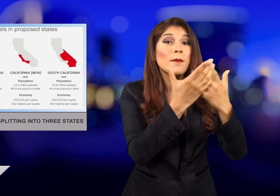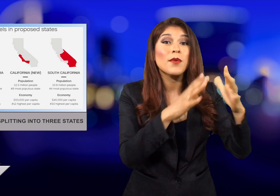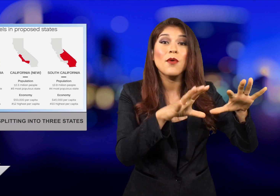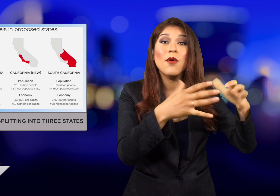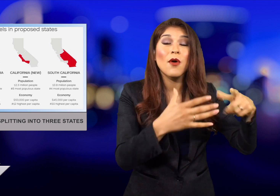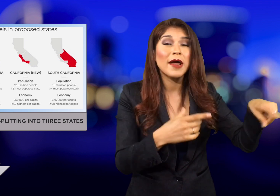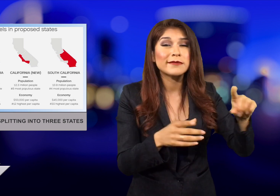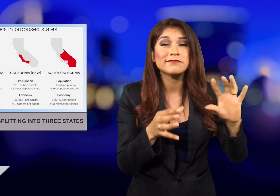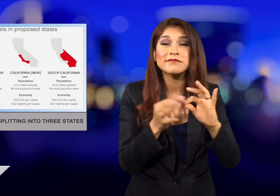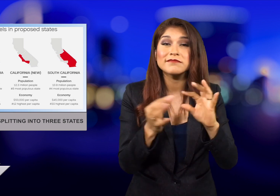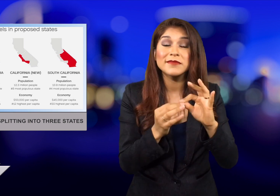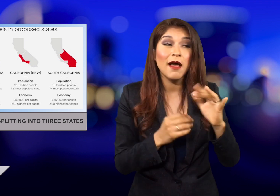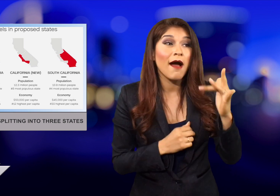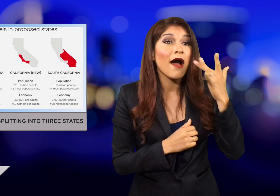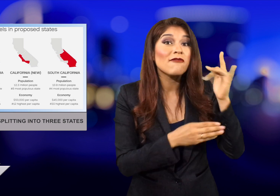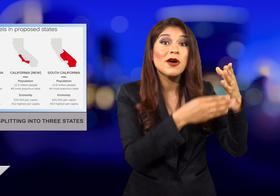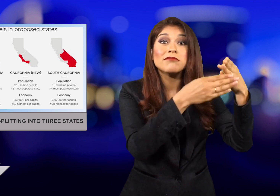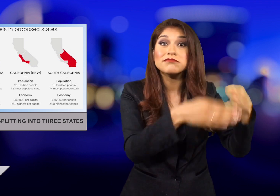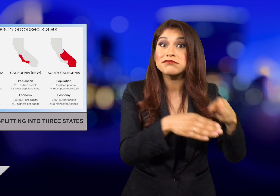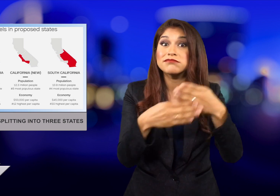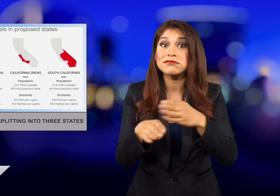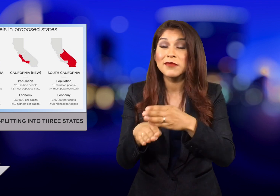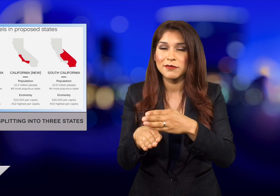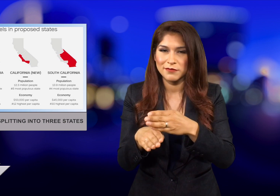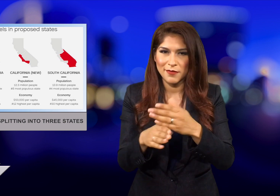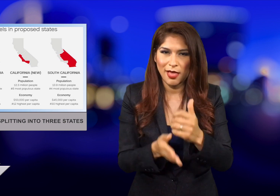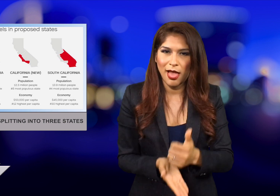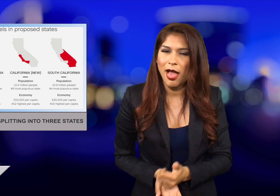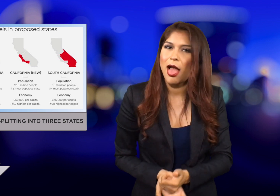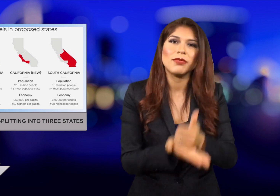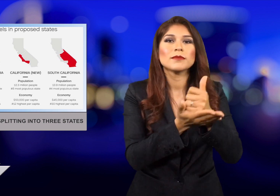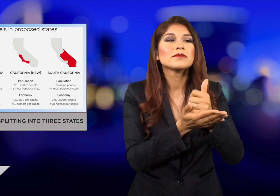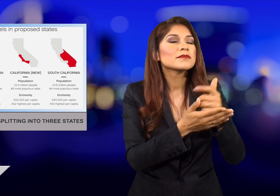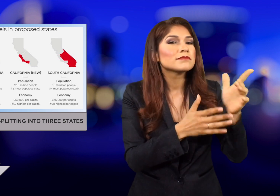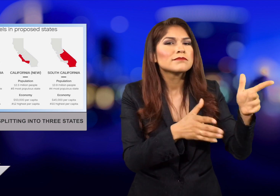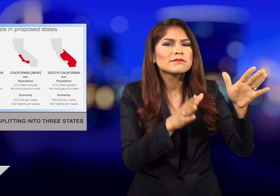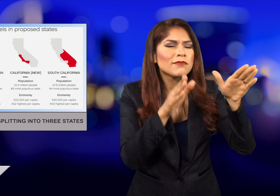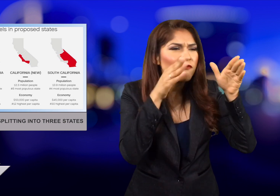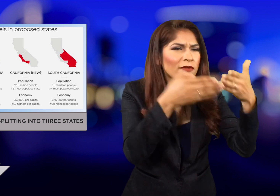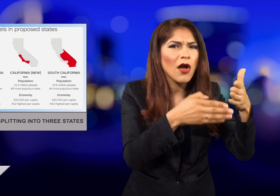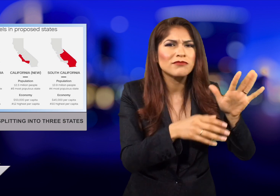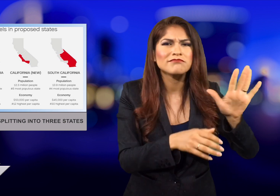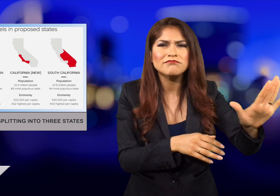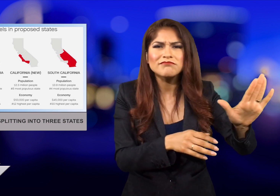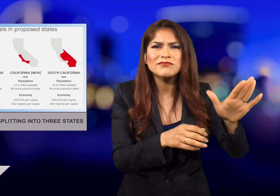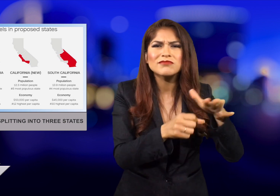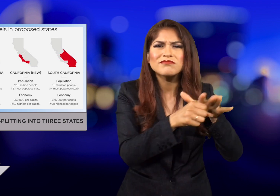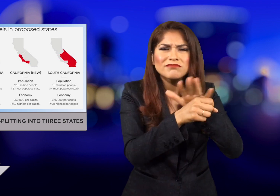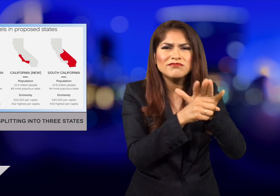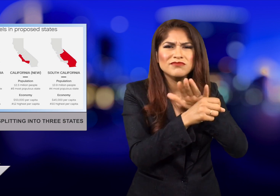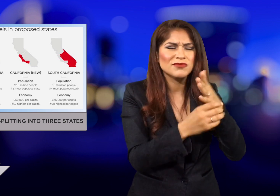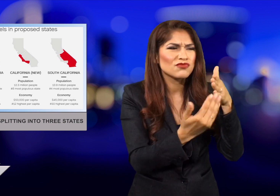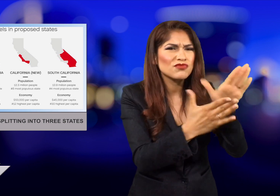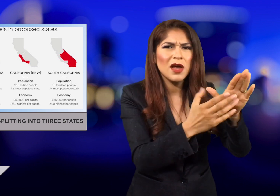Supporters of the proposal say splitting California into three states would allow each region